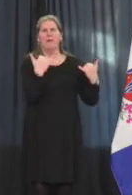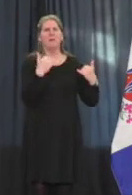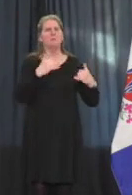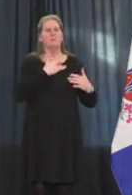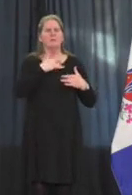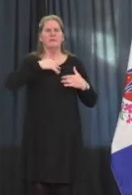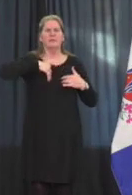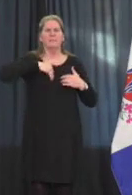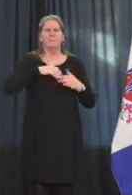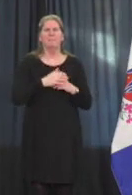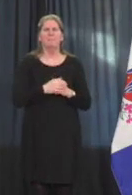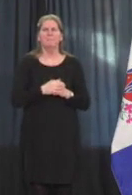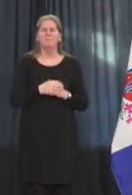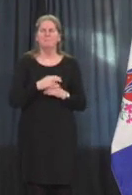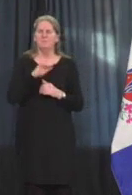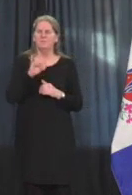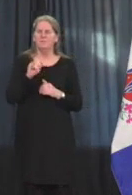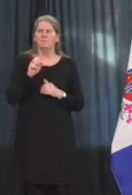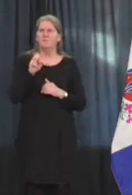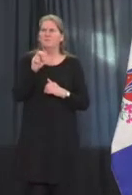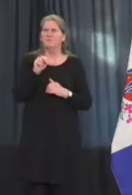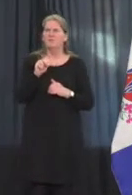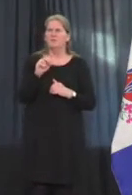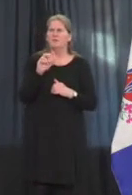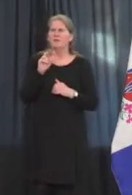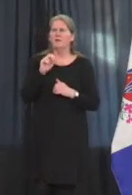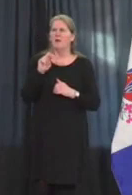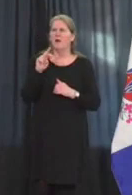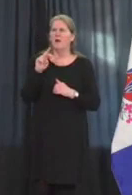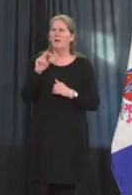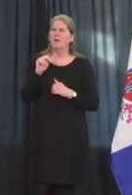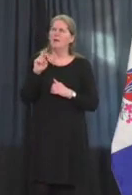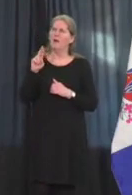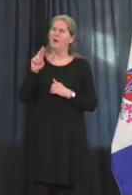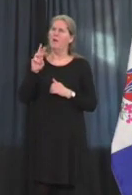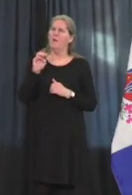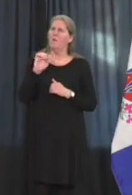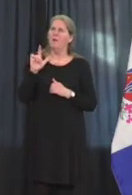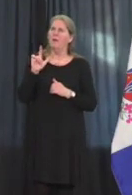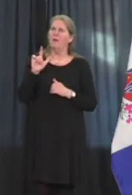TO JULIEN AT THE NARWHAL. YEAH.